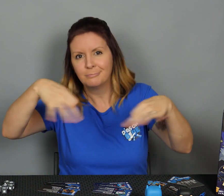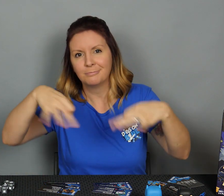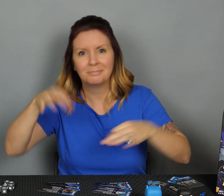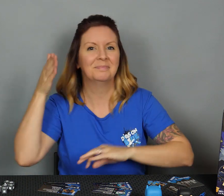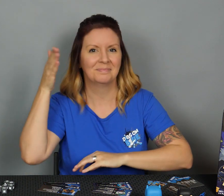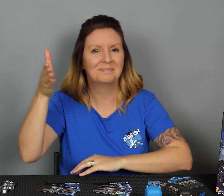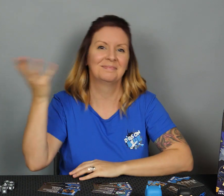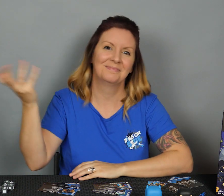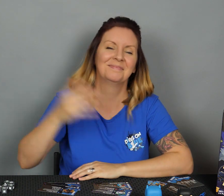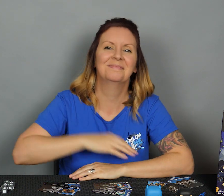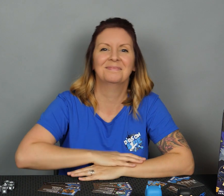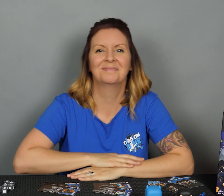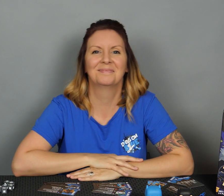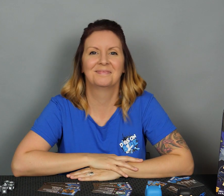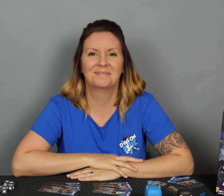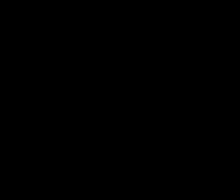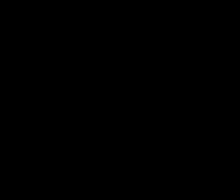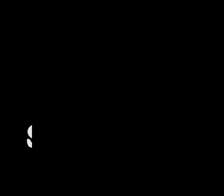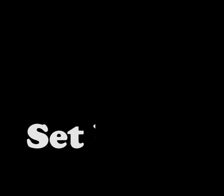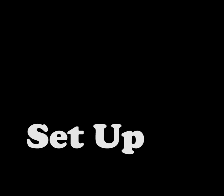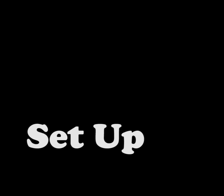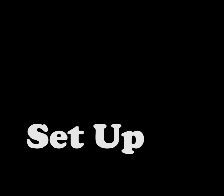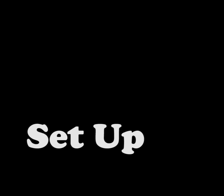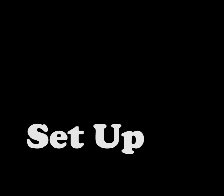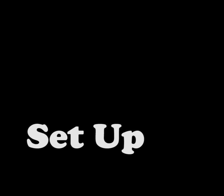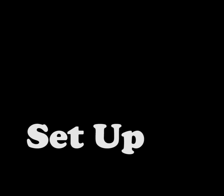that in this video.